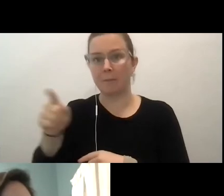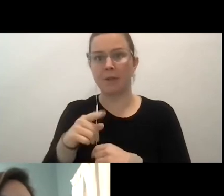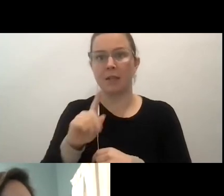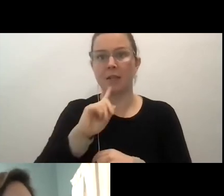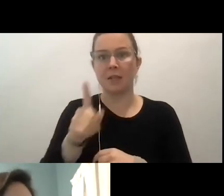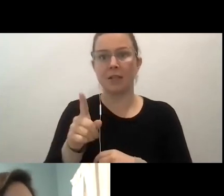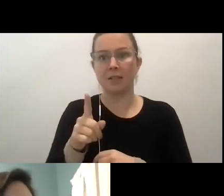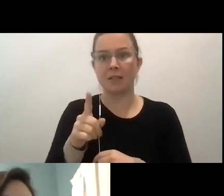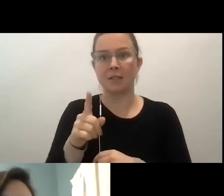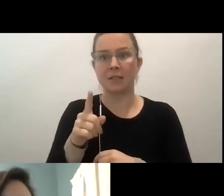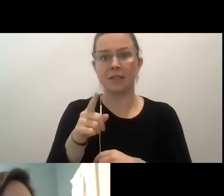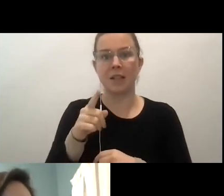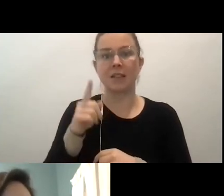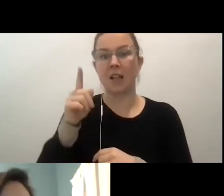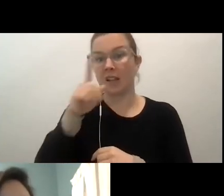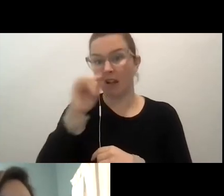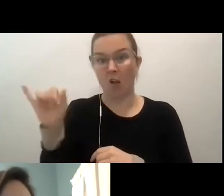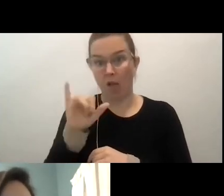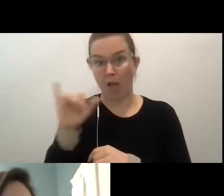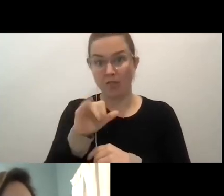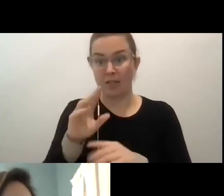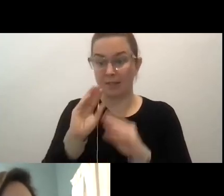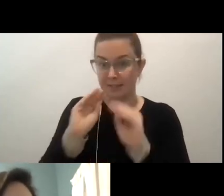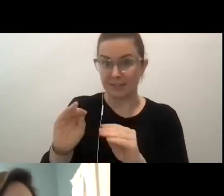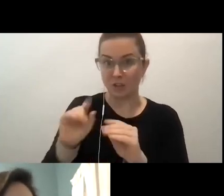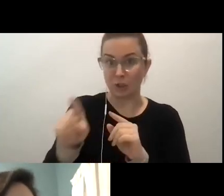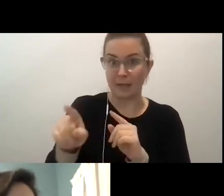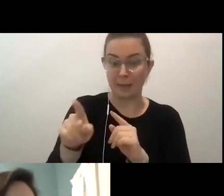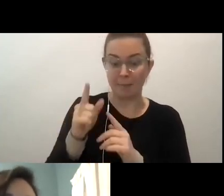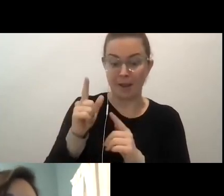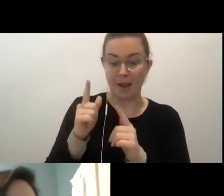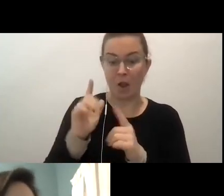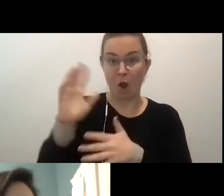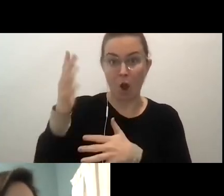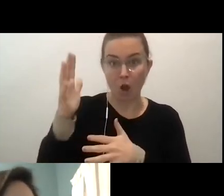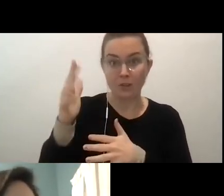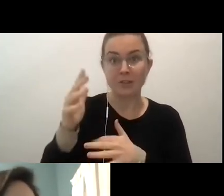teach your son Auslan and limit his um like he won't be able to communicate with other